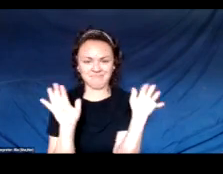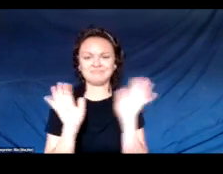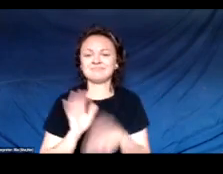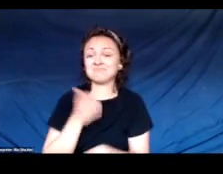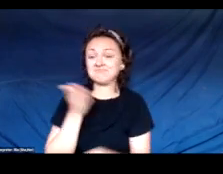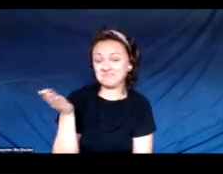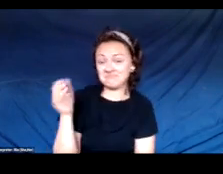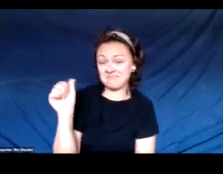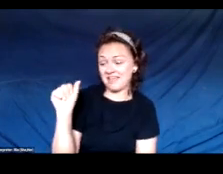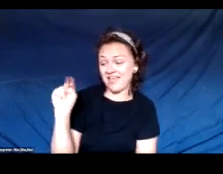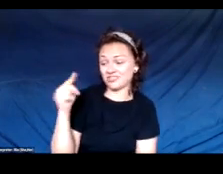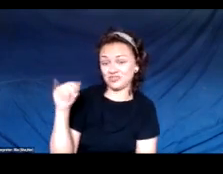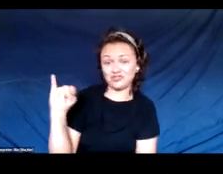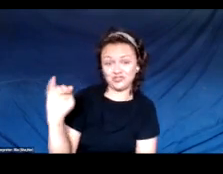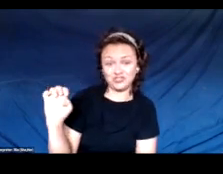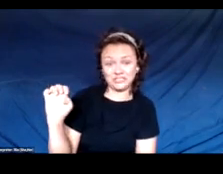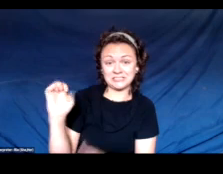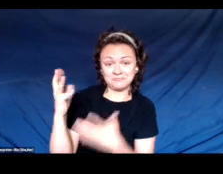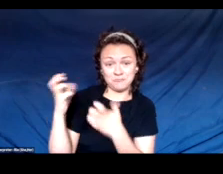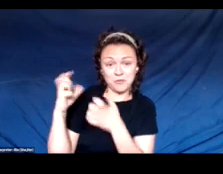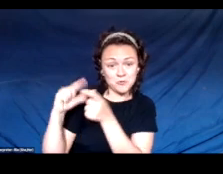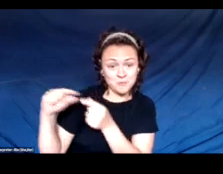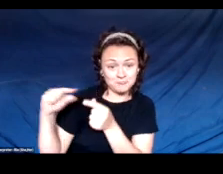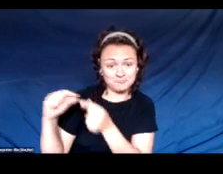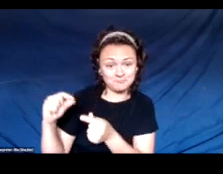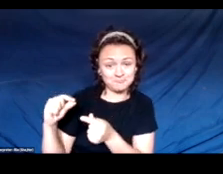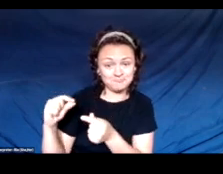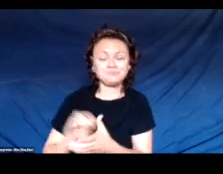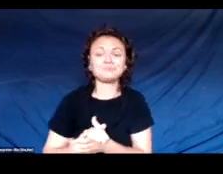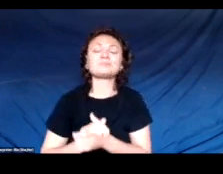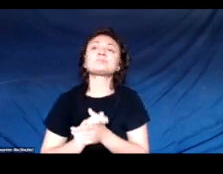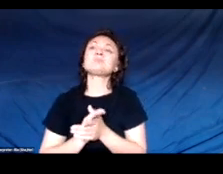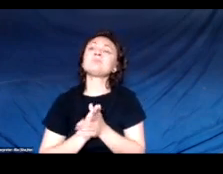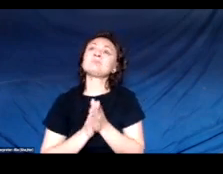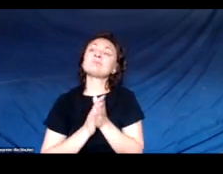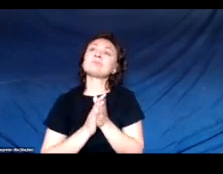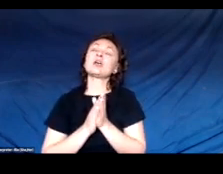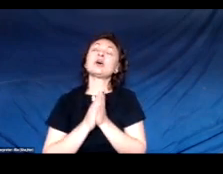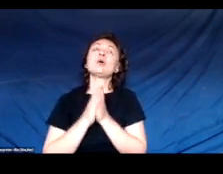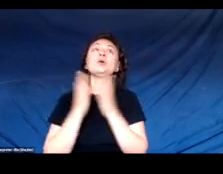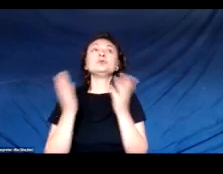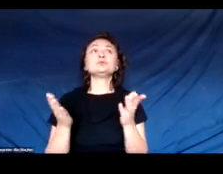Do you want to share something here? So we actually my family and I,